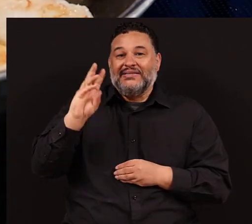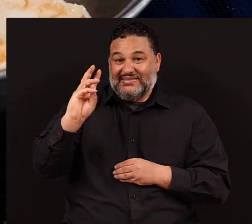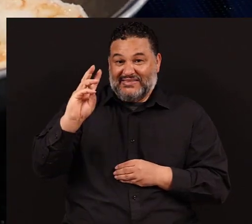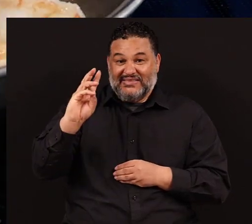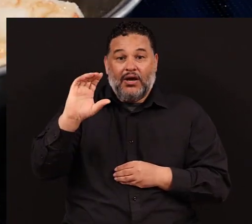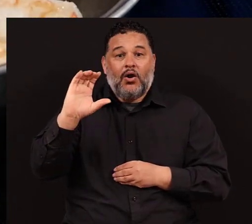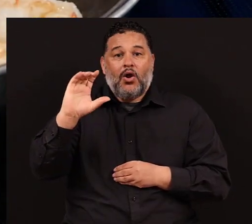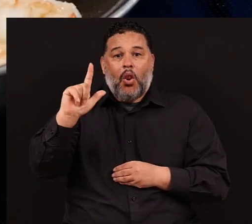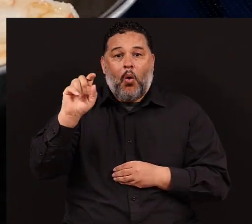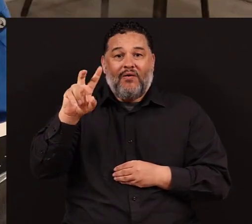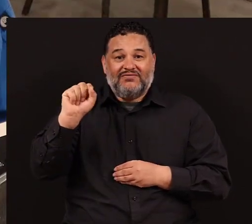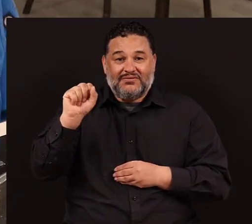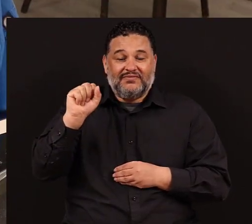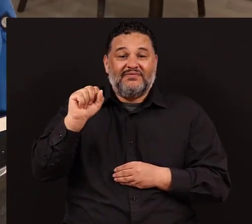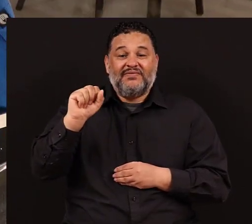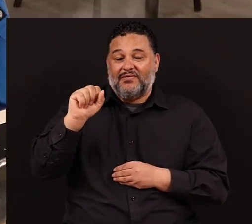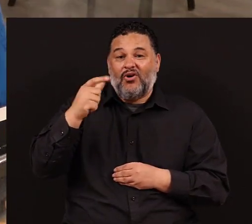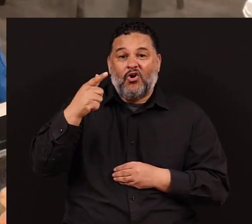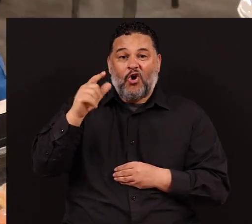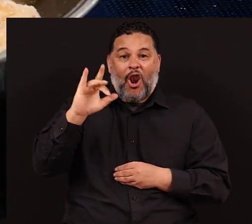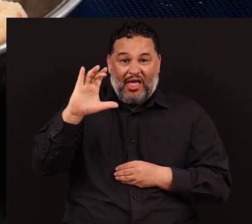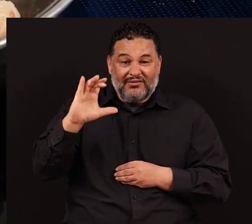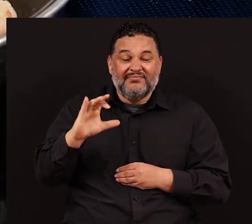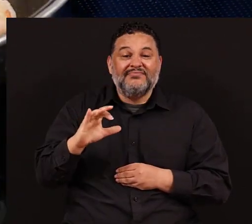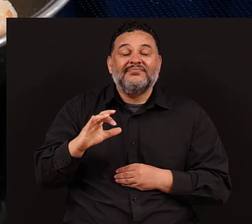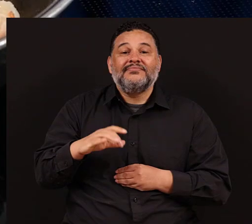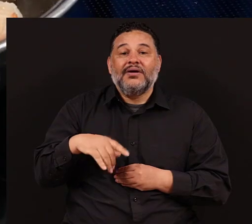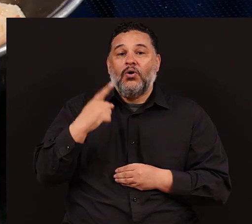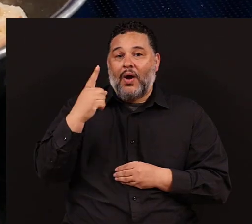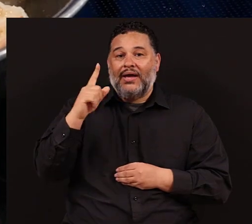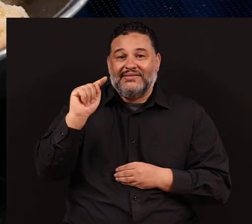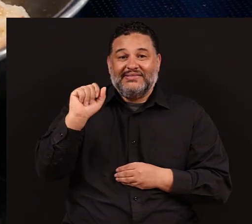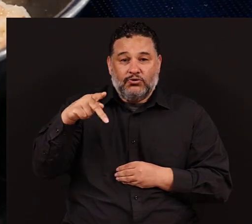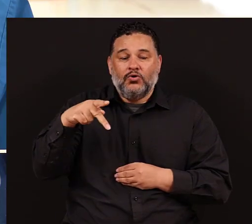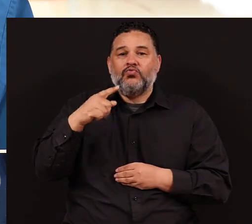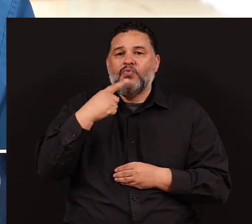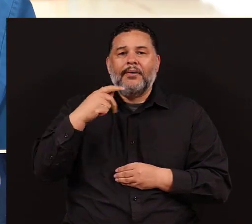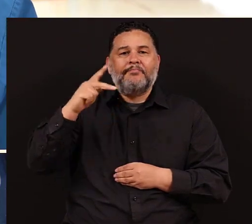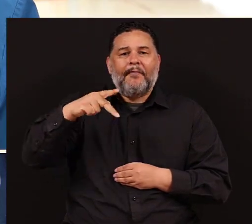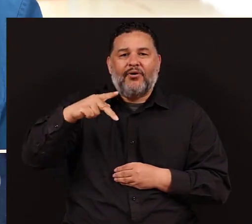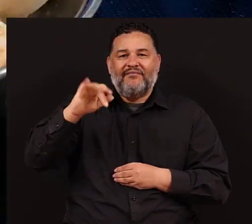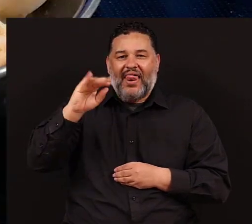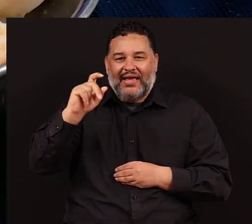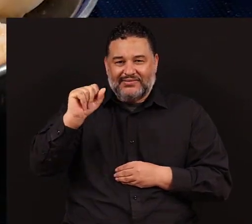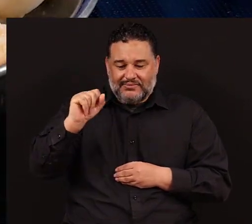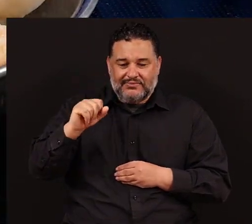Six cloves, one teaspoon of red pepper flakes, and our Italian herbs.